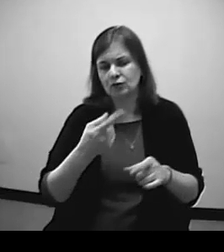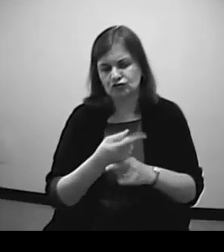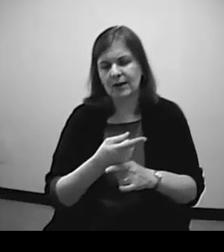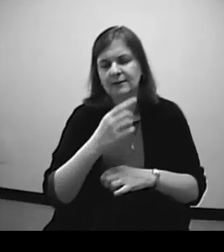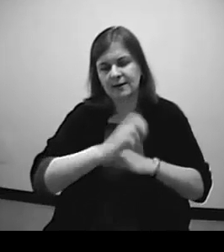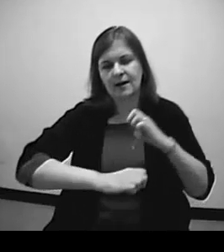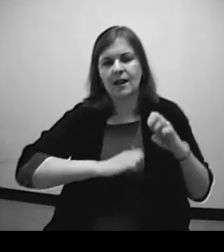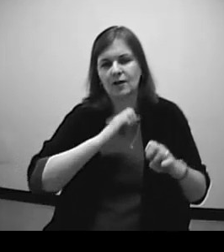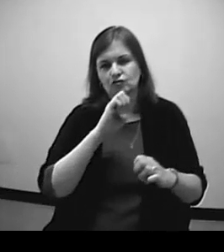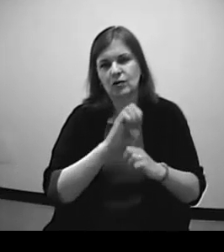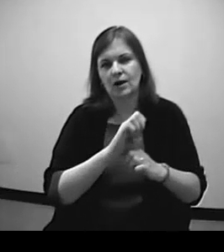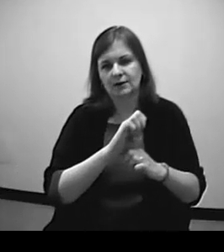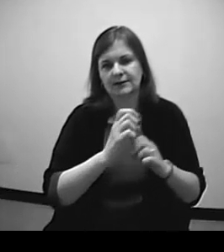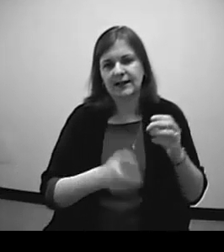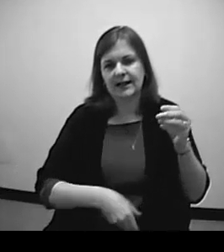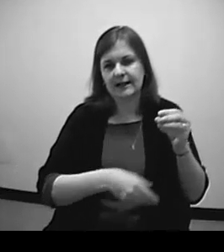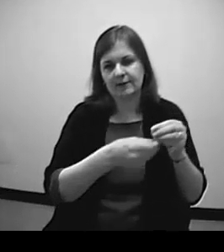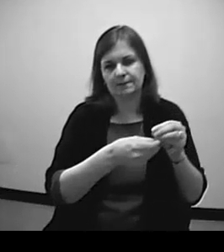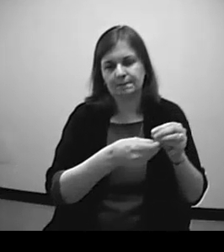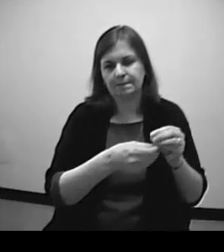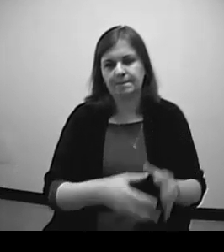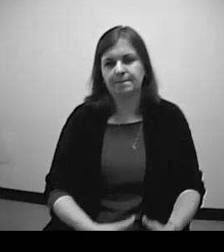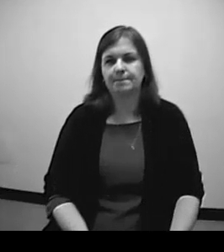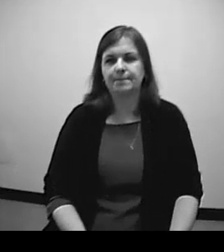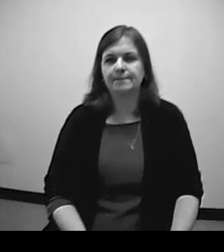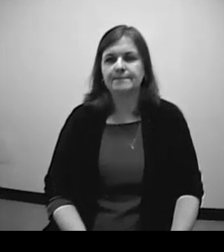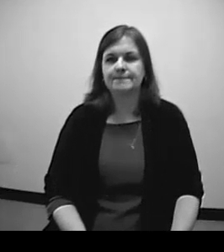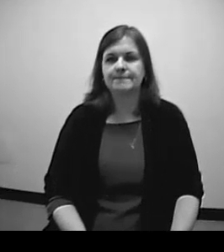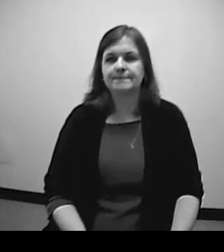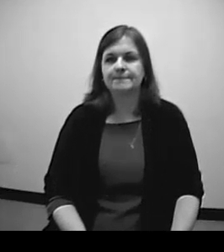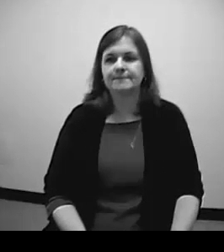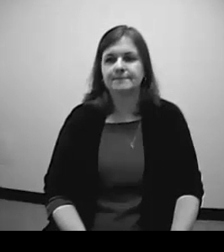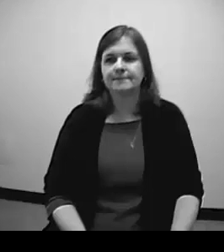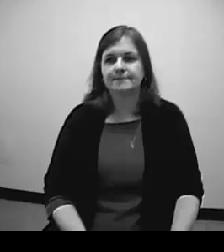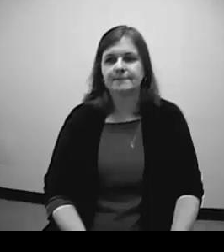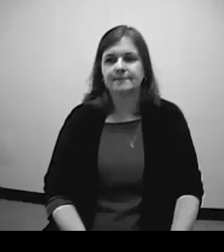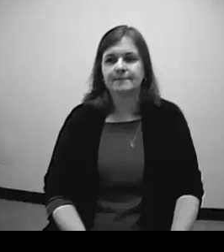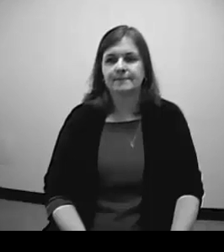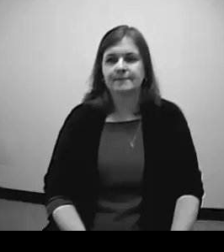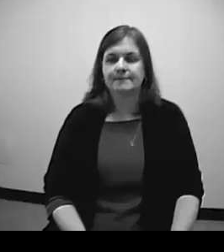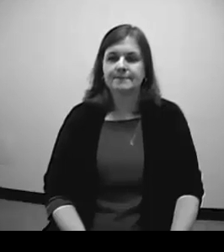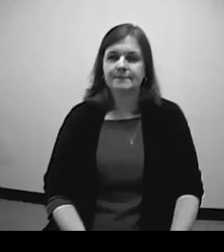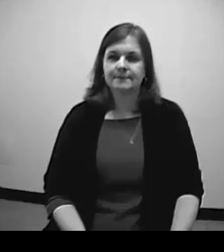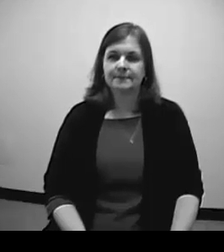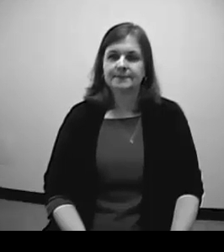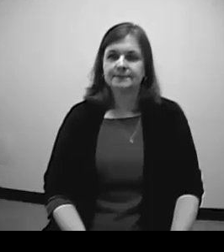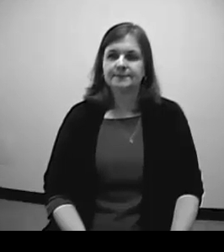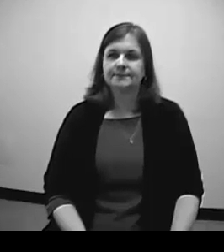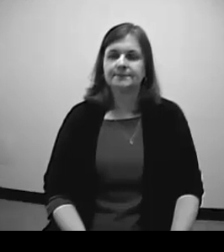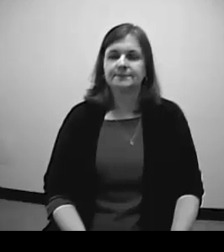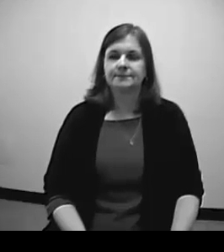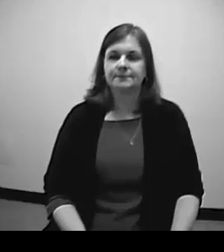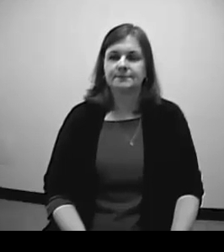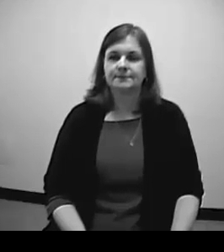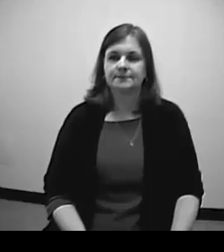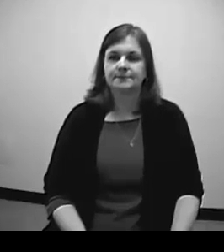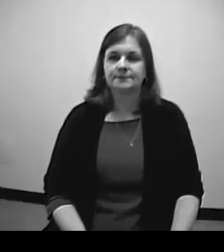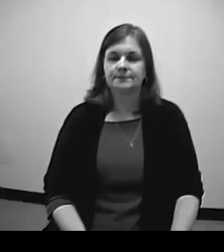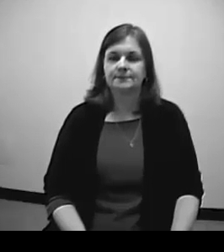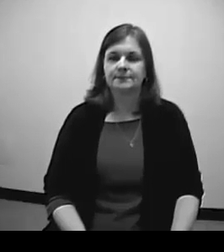right - an electron